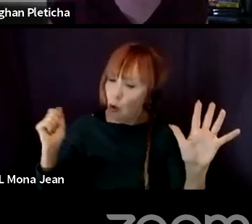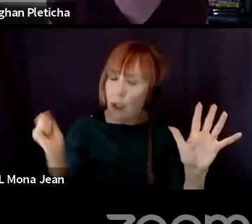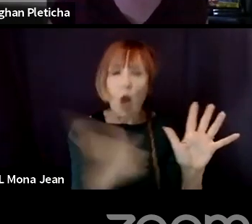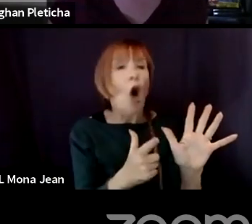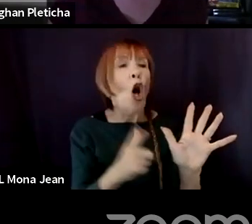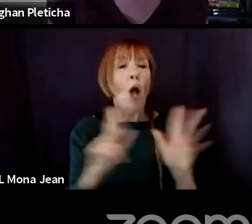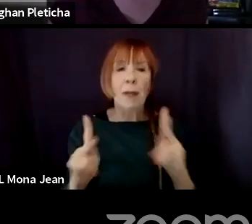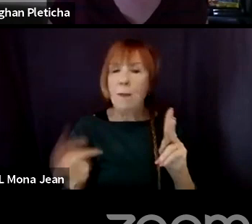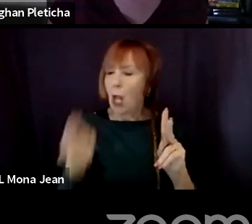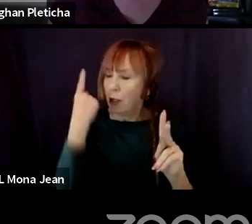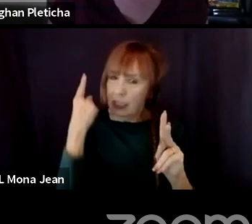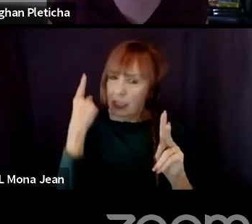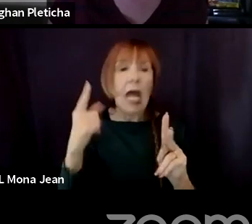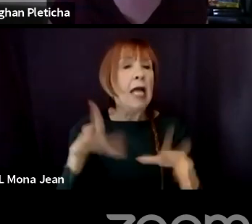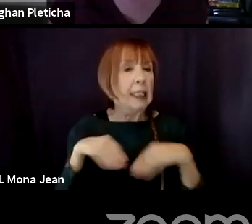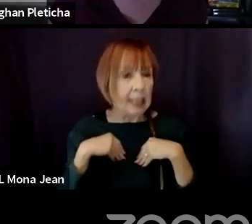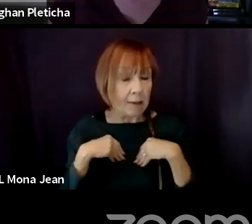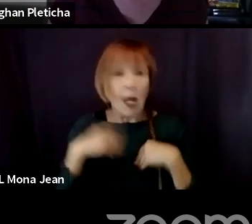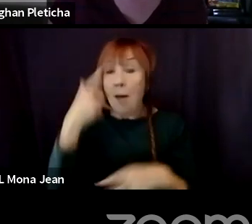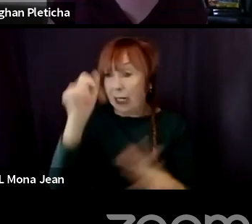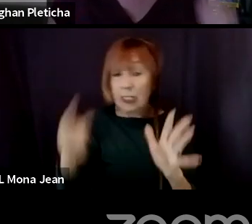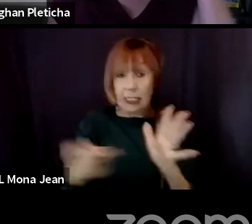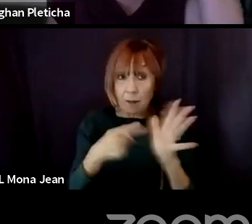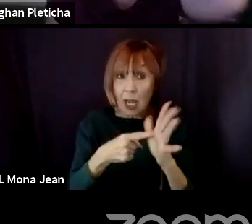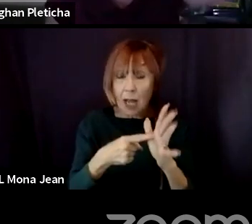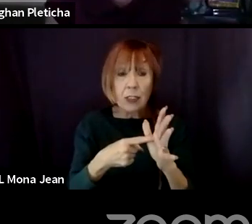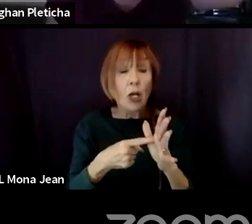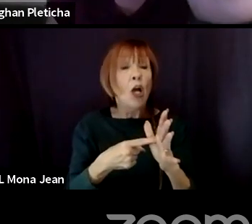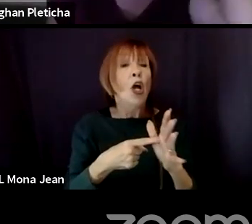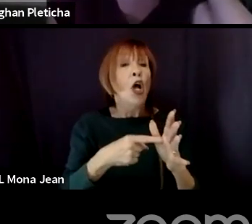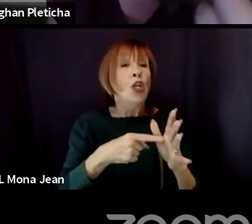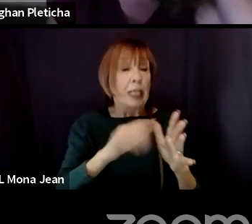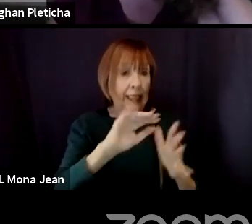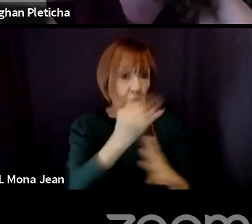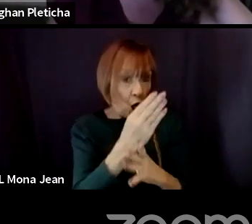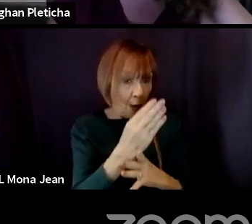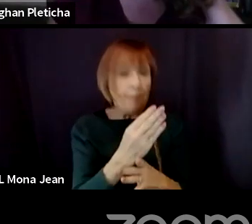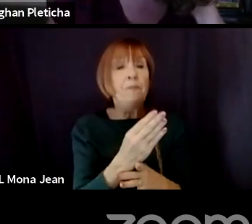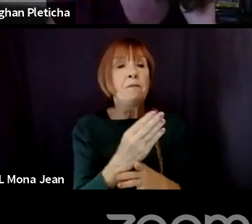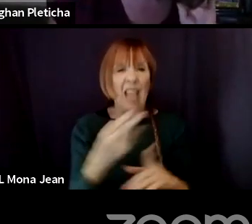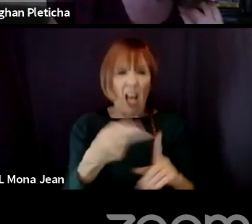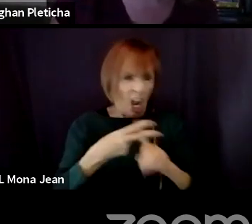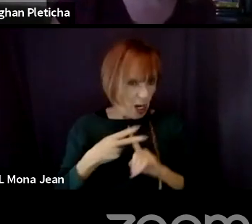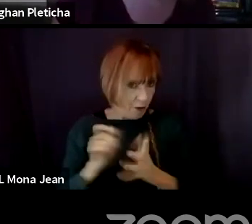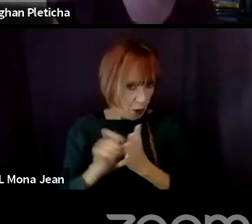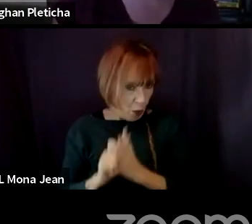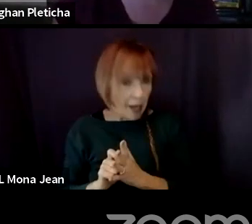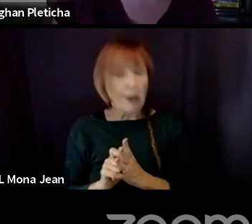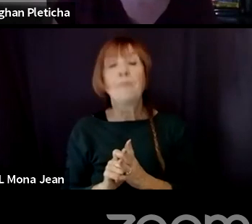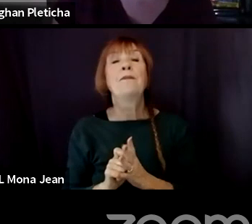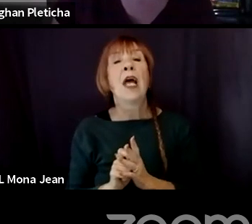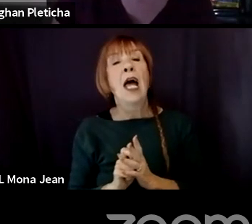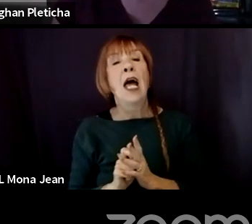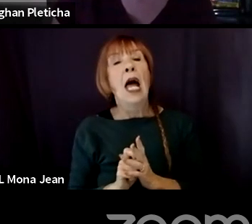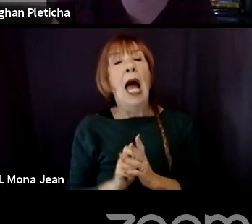Sometimes you get a job and you're the hired writer on an assignment. And you come in the room and there's six other,